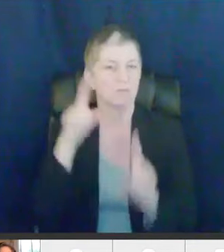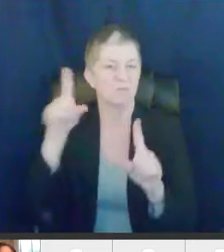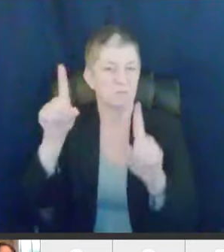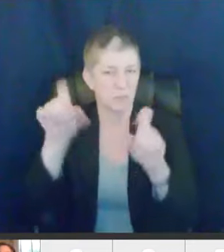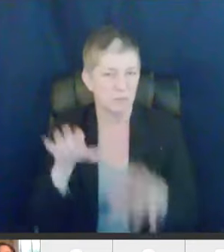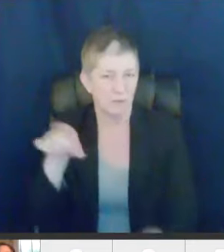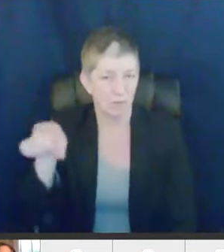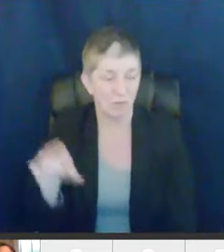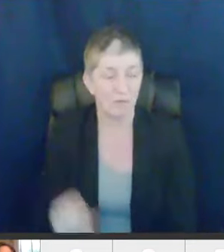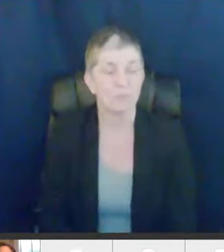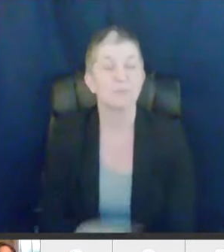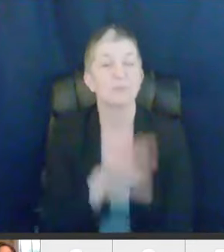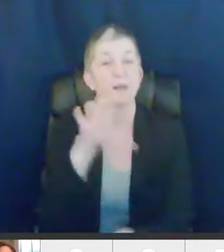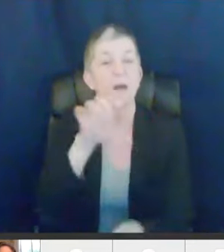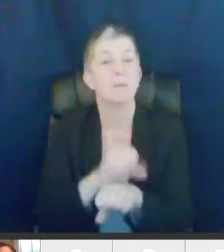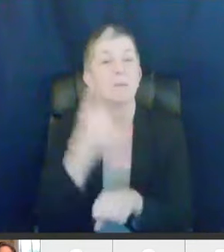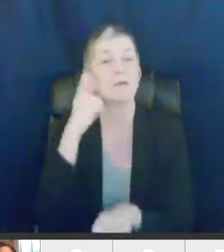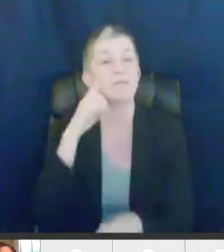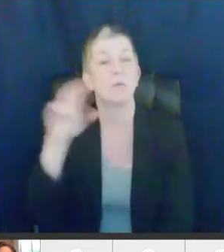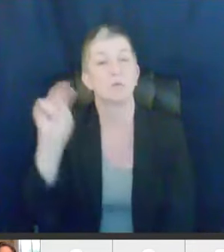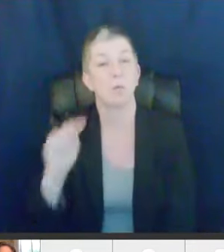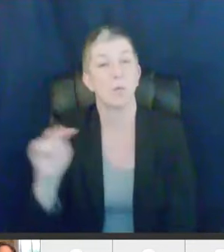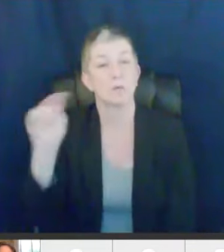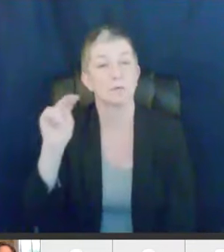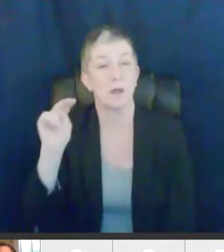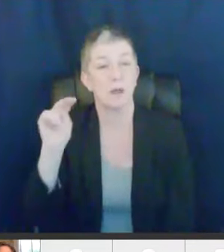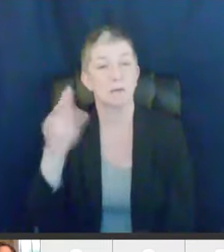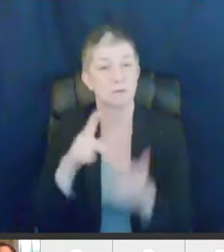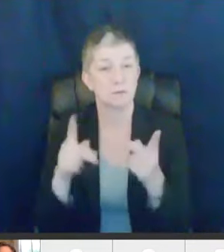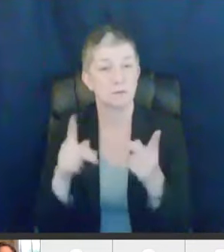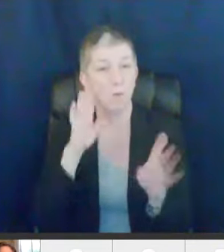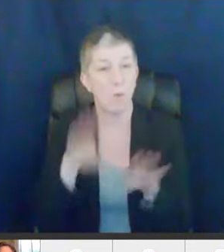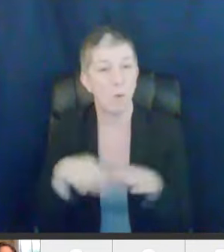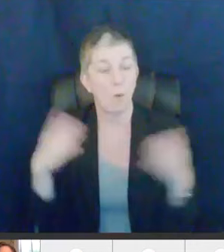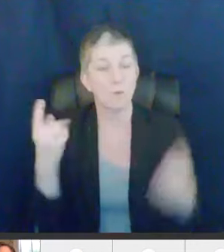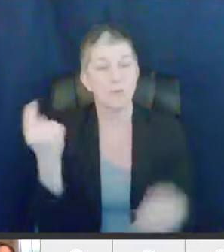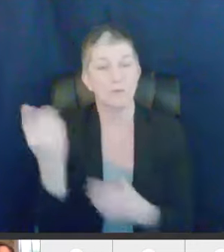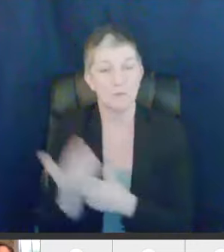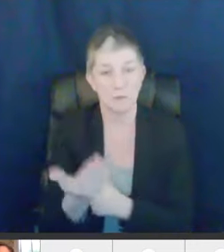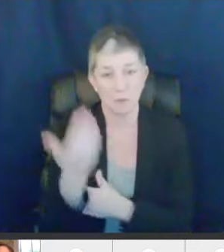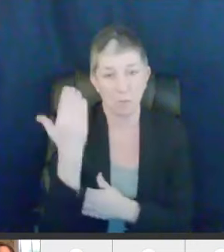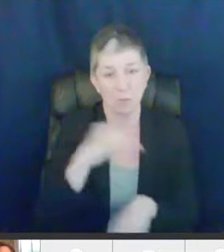appointments for the Norristown site will open Tuesday morning at 8:30 by